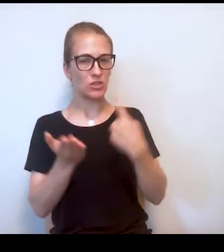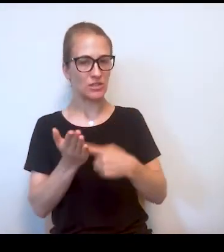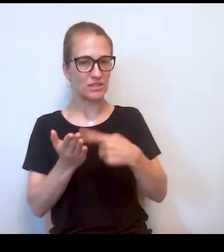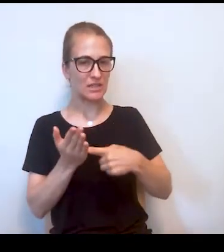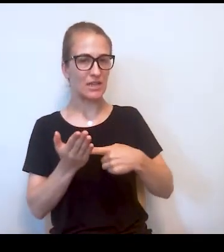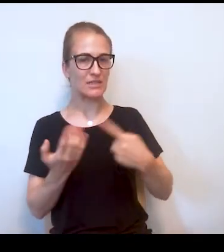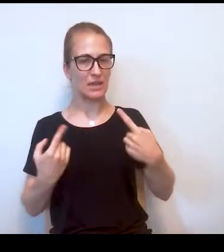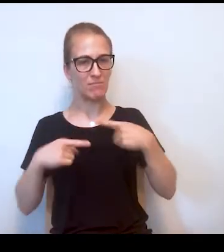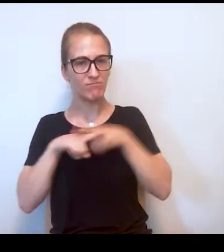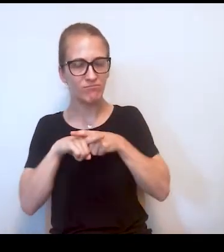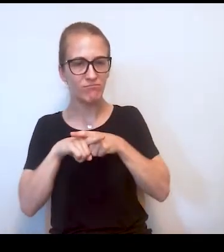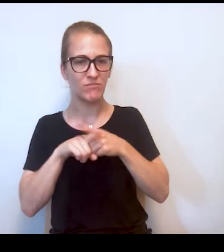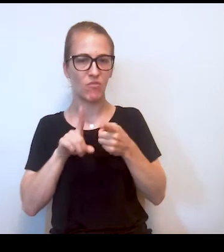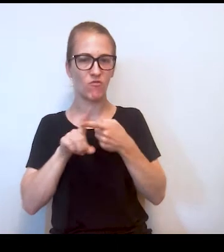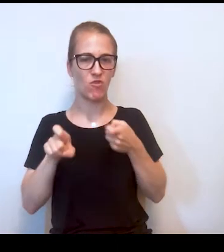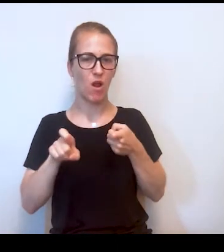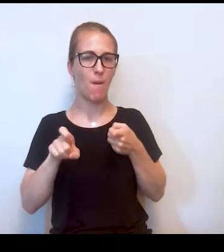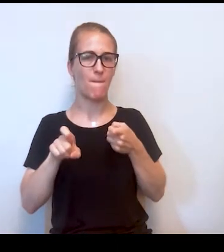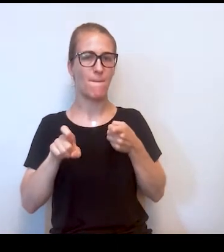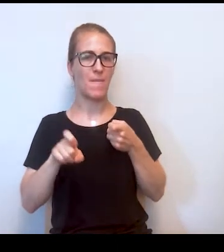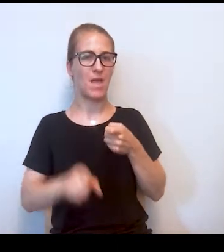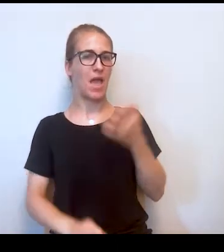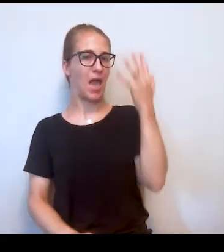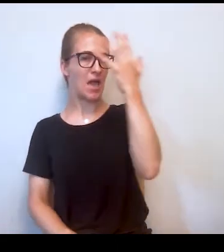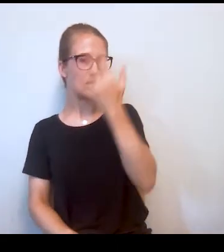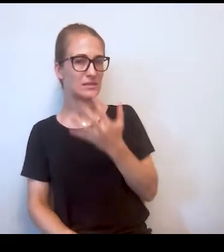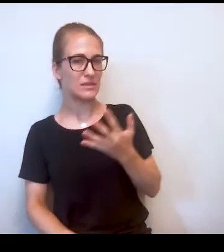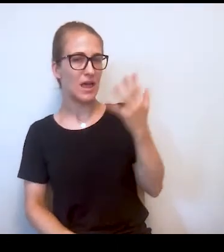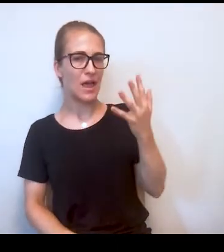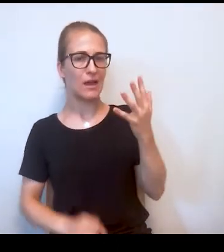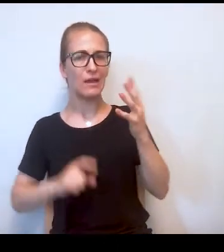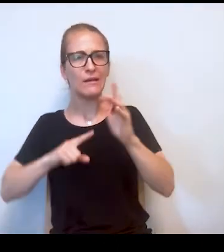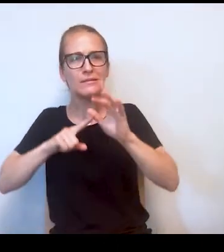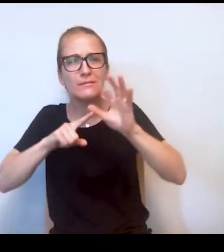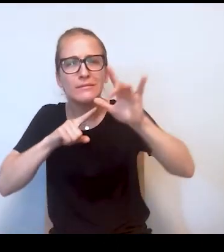of excelling and outperforming in certain spaces